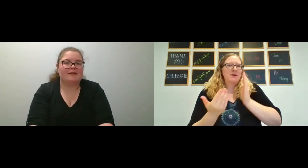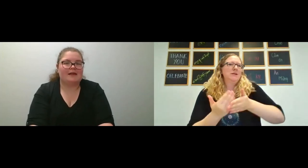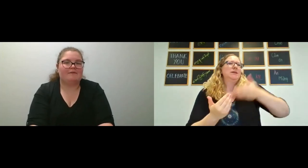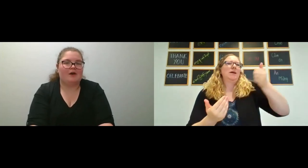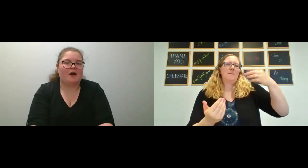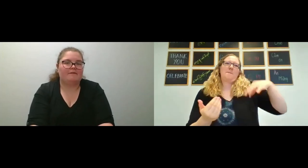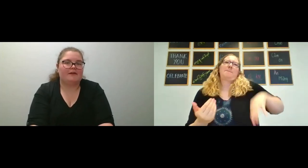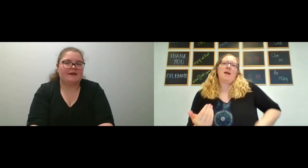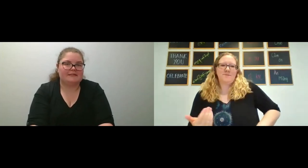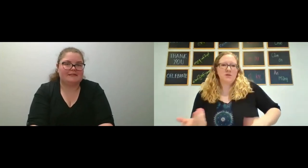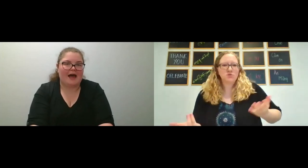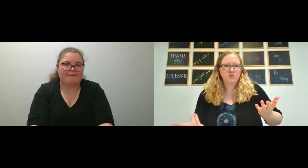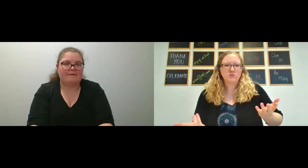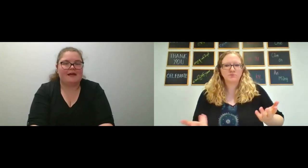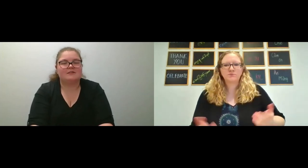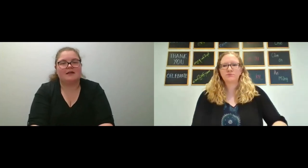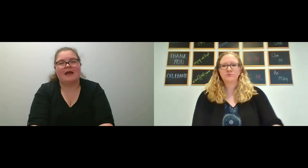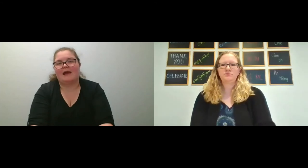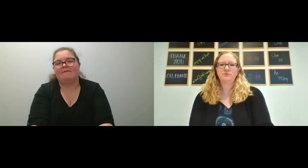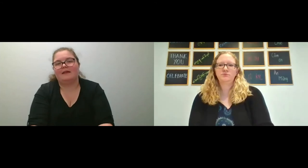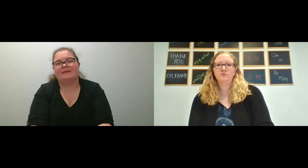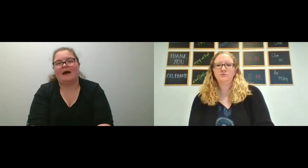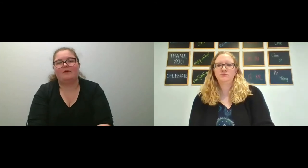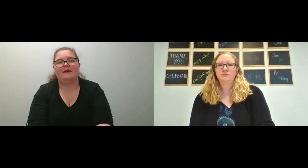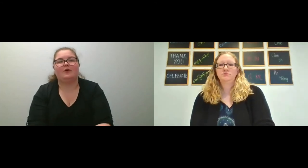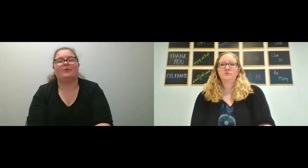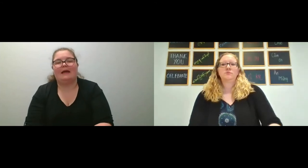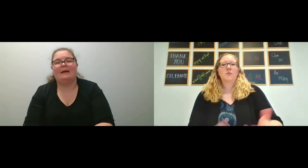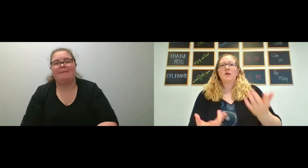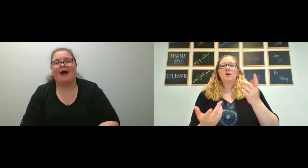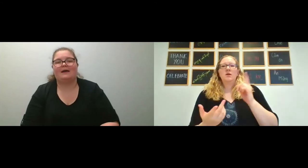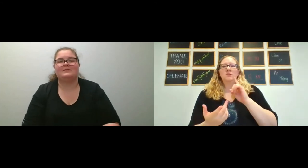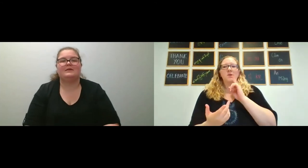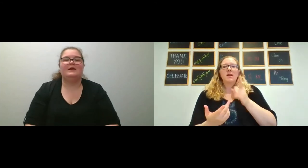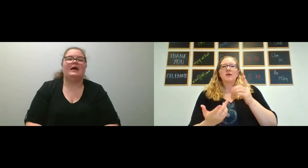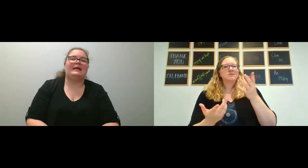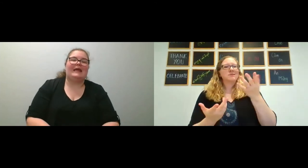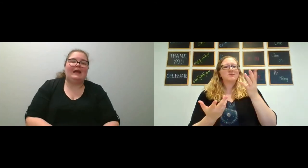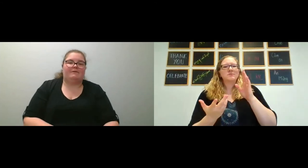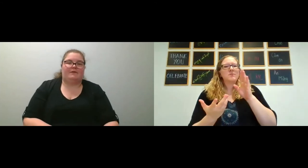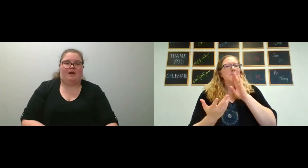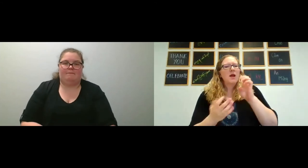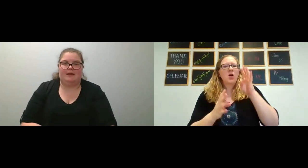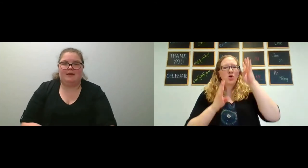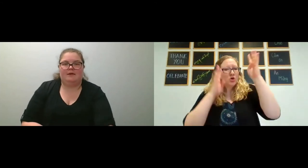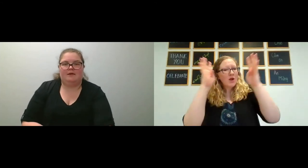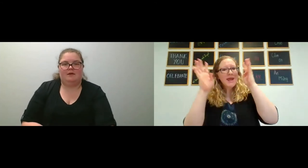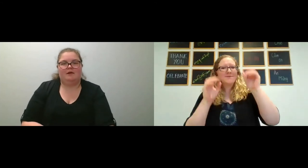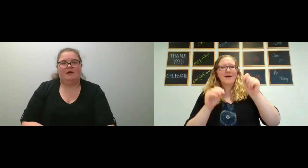and hard of hearing staff. And again, I feel like that would be a great impact and a gain for the company.